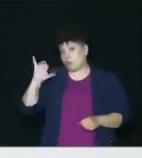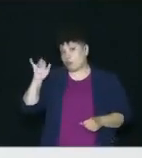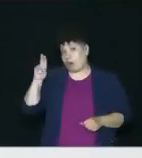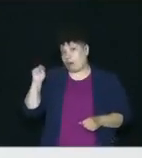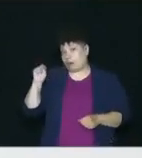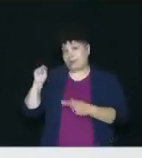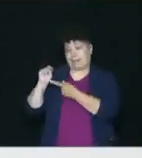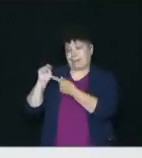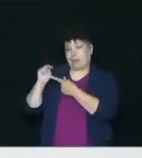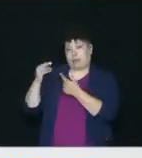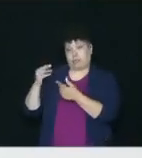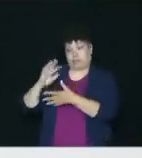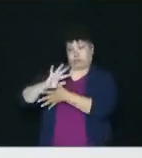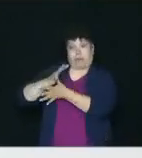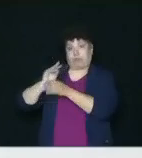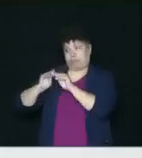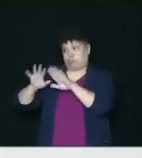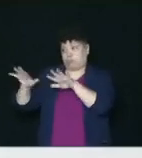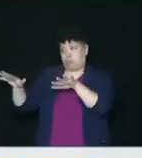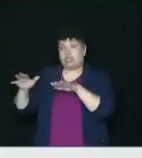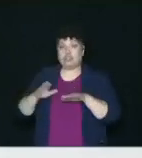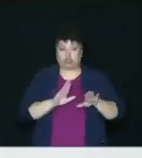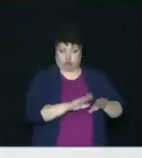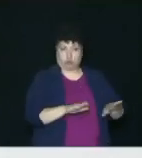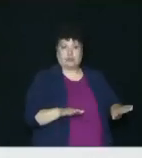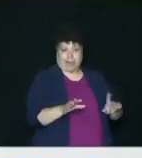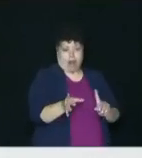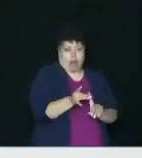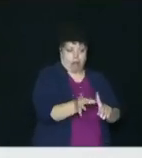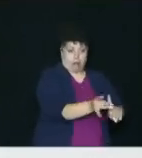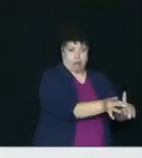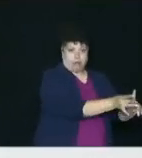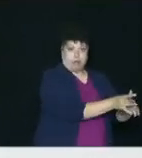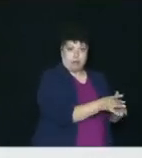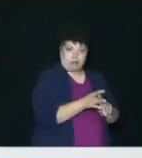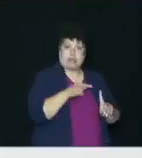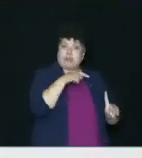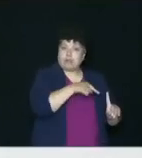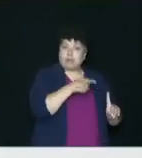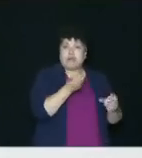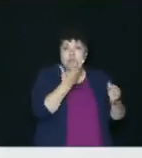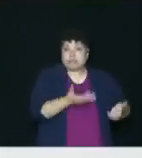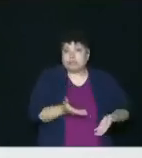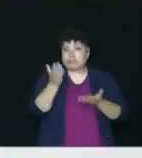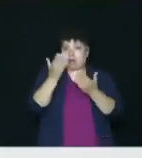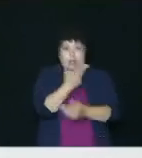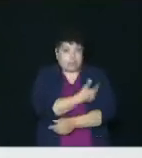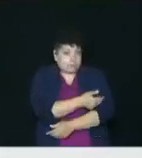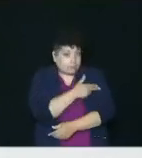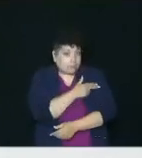INCLUDING PREVIOUSLY HEALTHY CHILDREN.